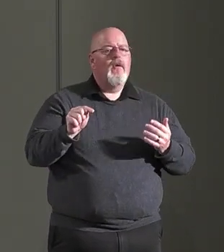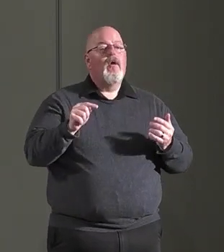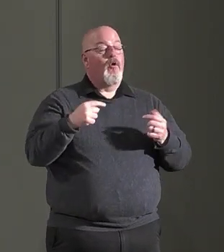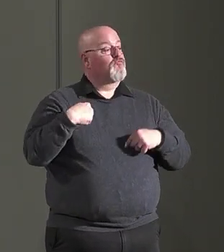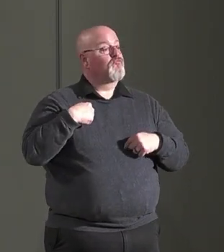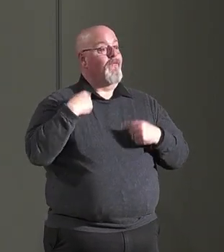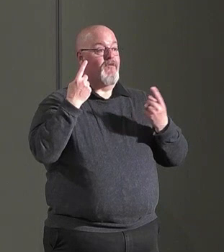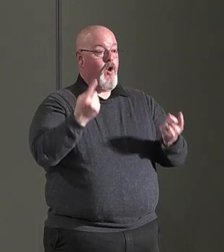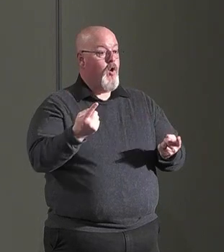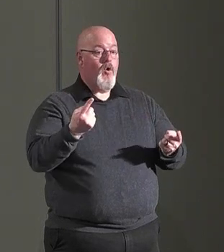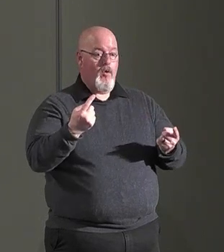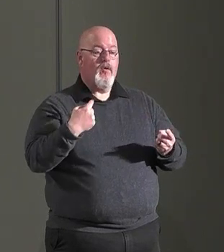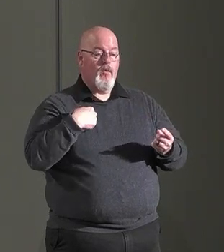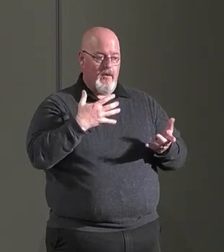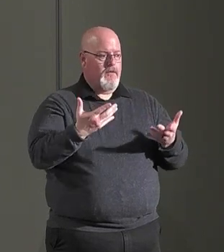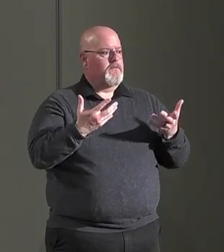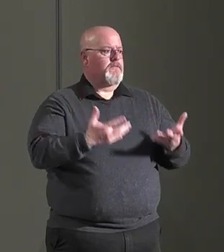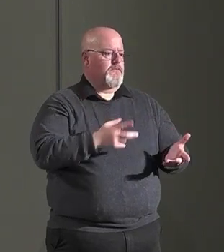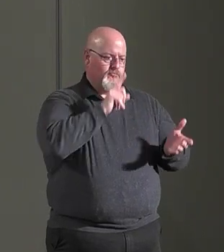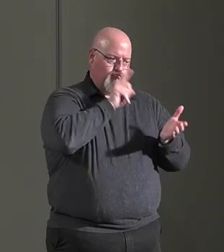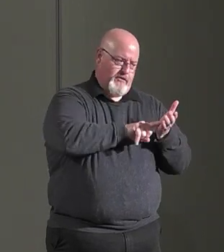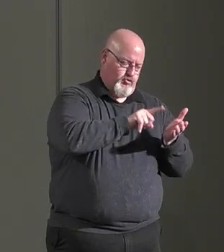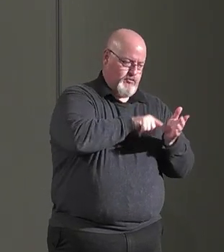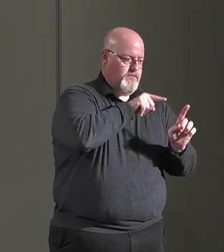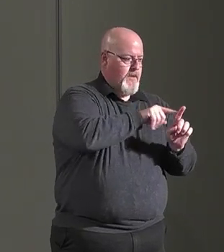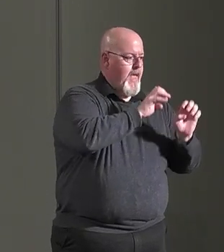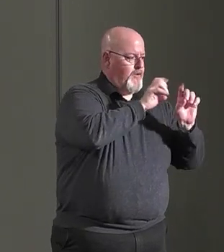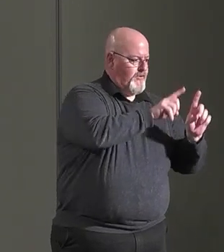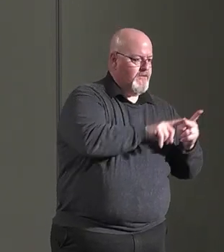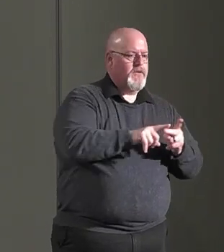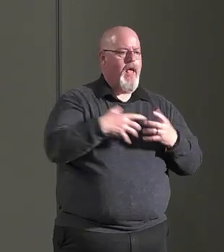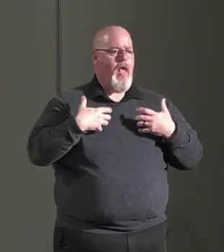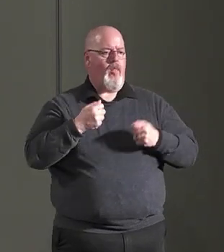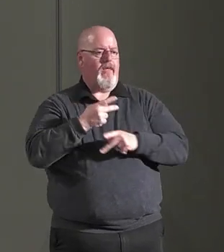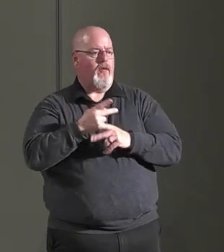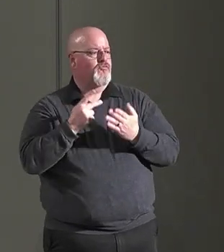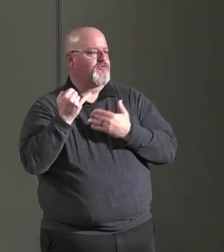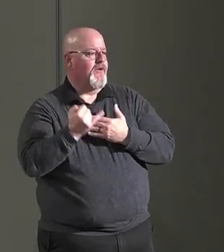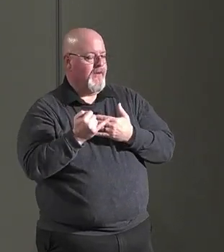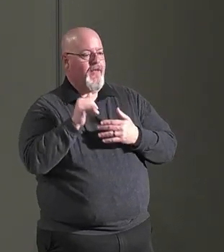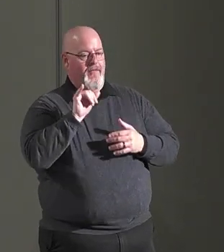we have heavily researched into education and health care context. So that's what we